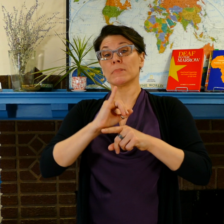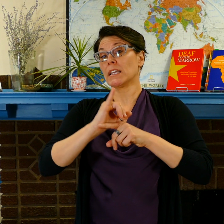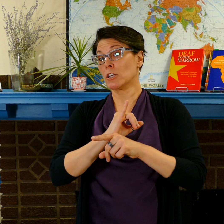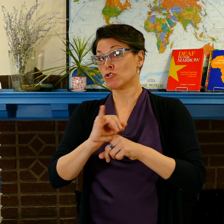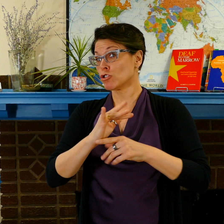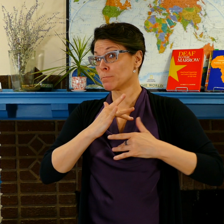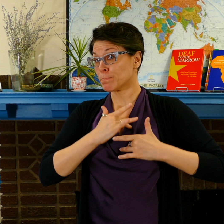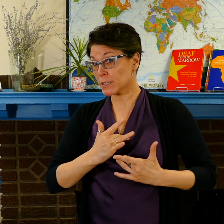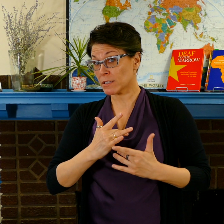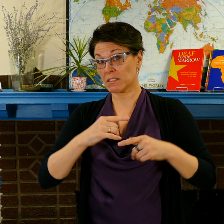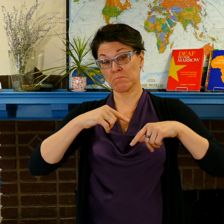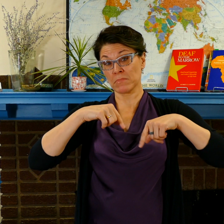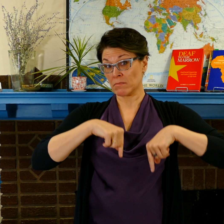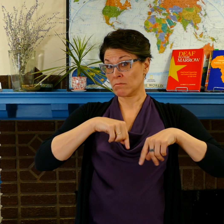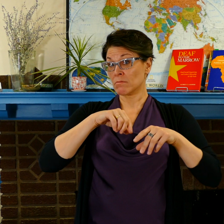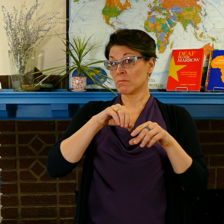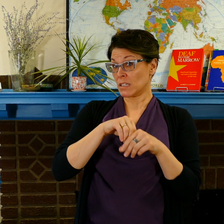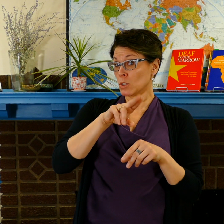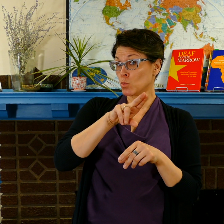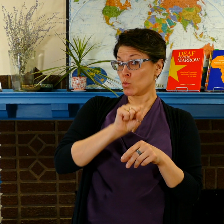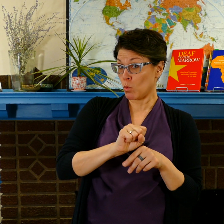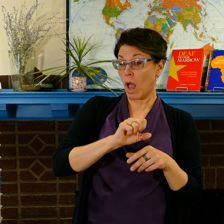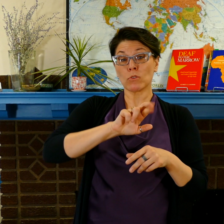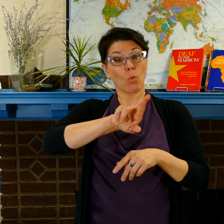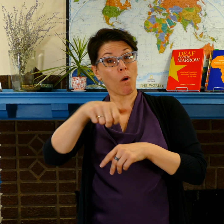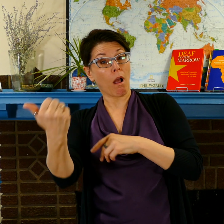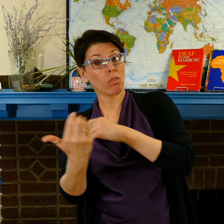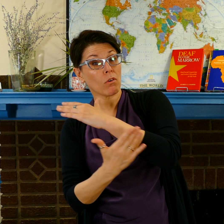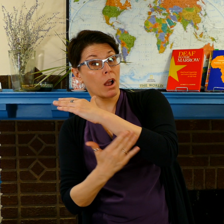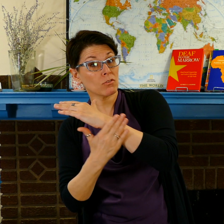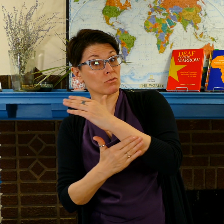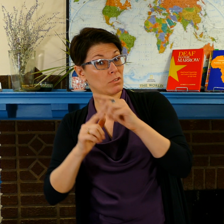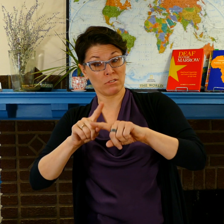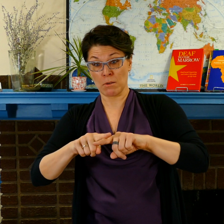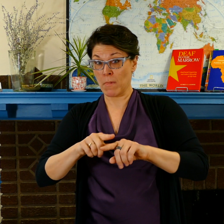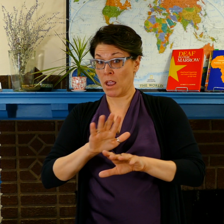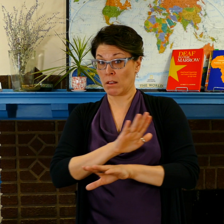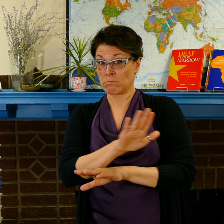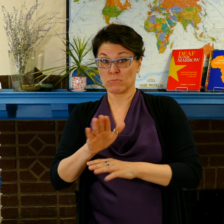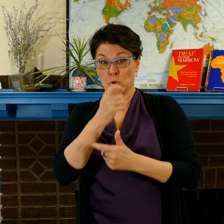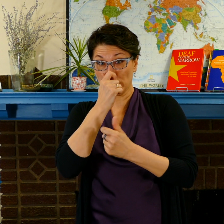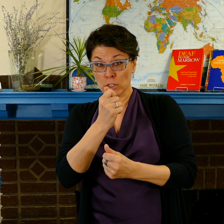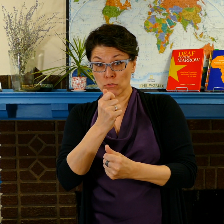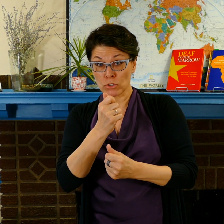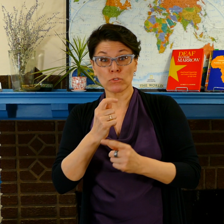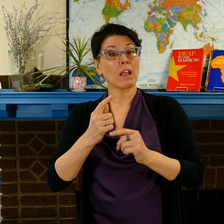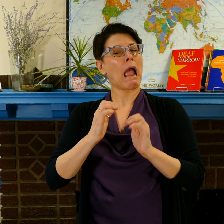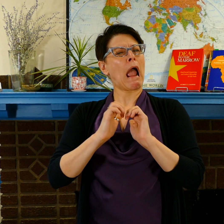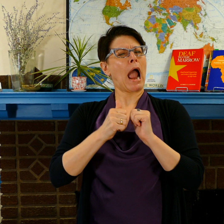Internship placements can be conducted in the US or in other countries, depending upon student interests.